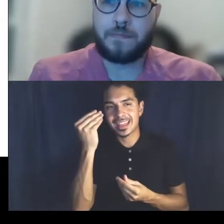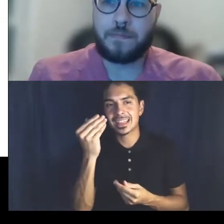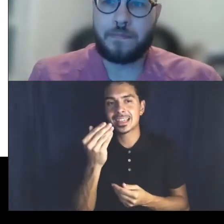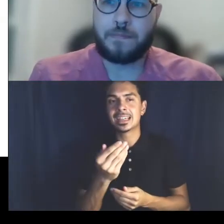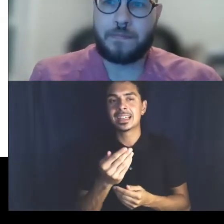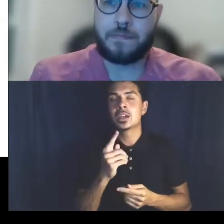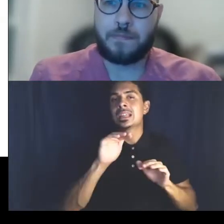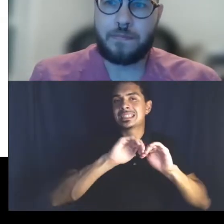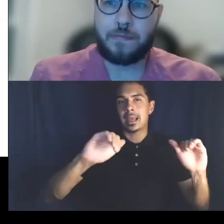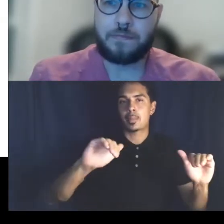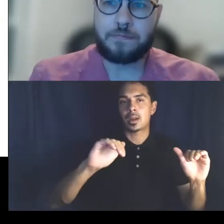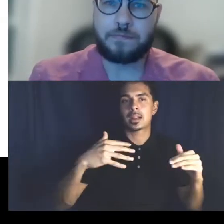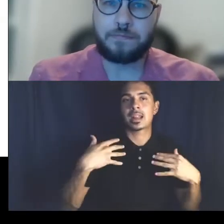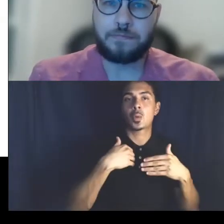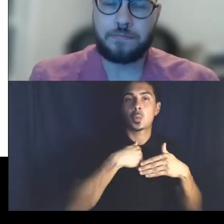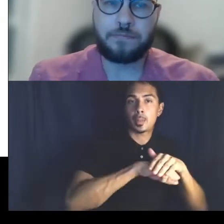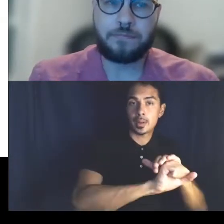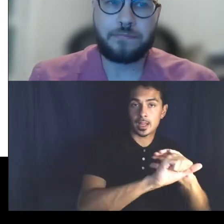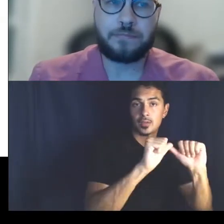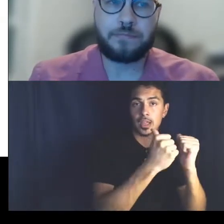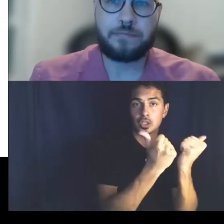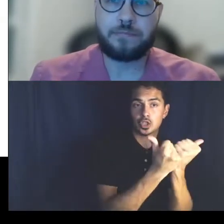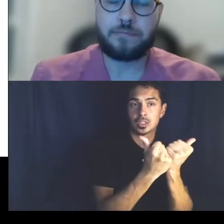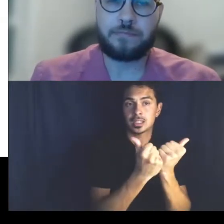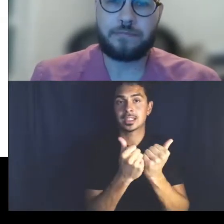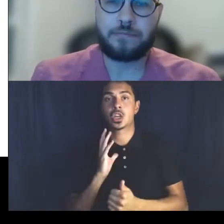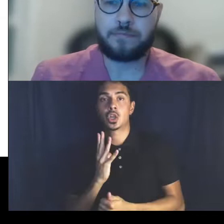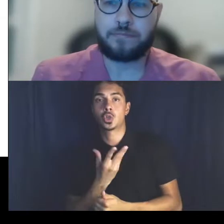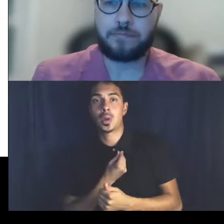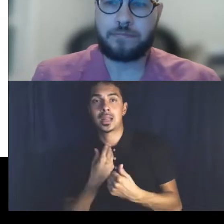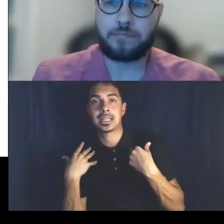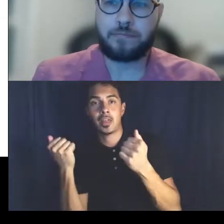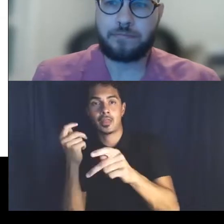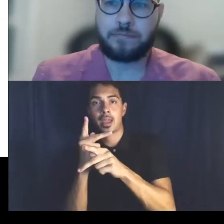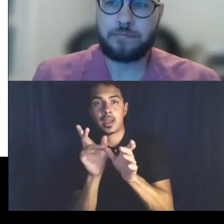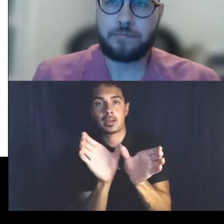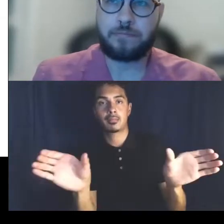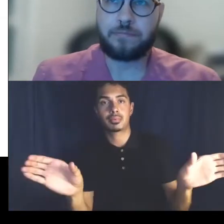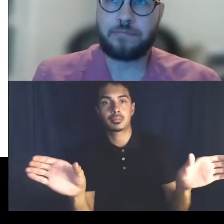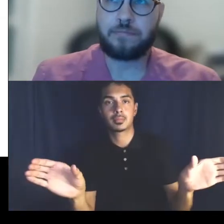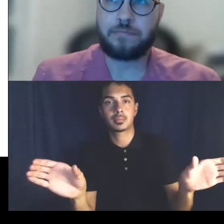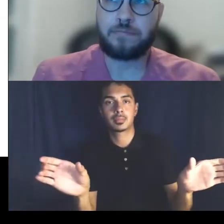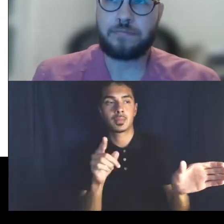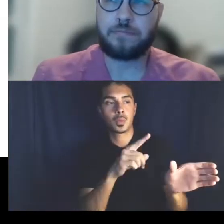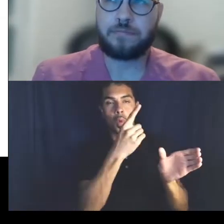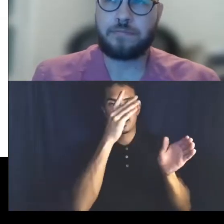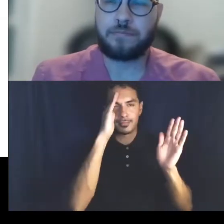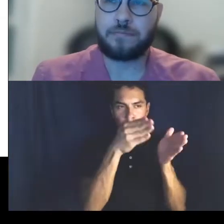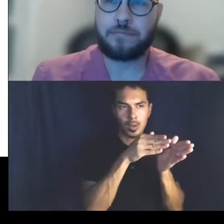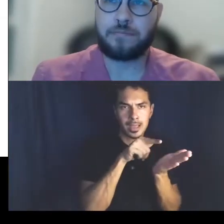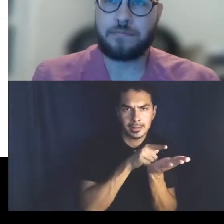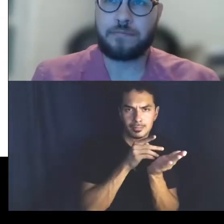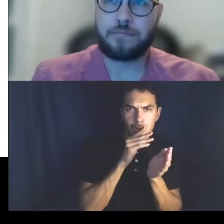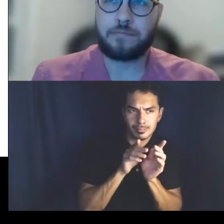or that one agency just focuses on one thing, and another agency just focuses on another thing,